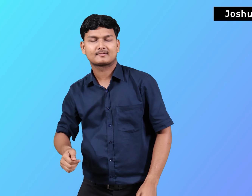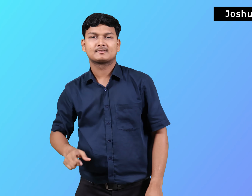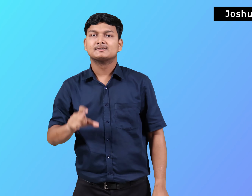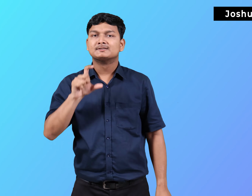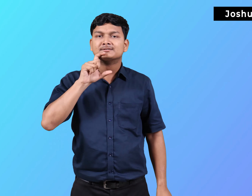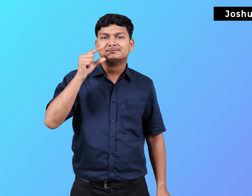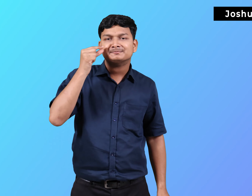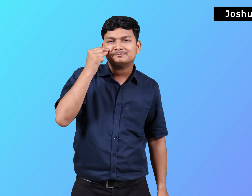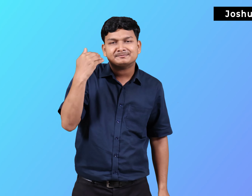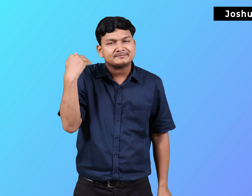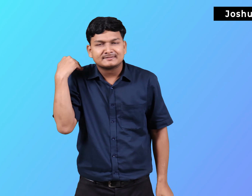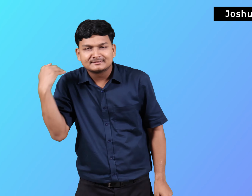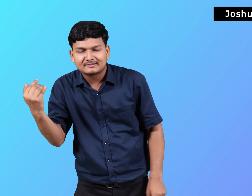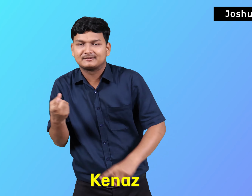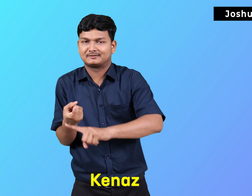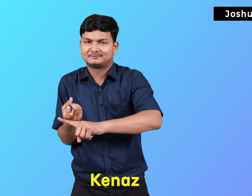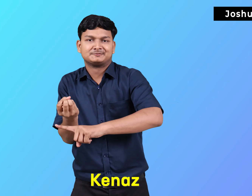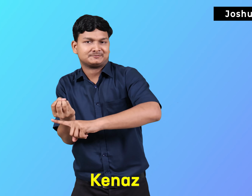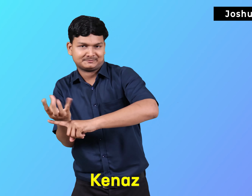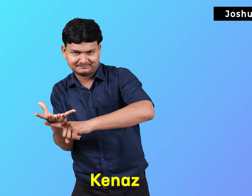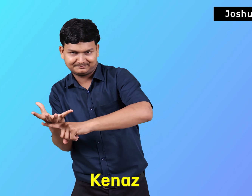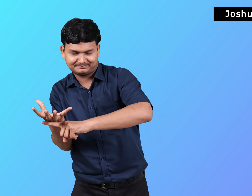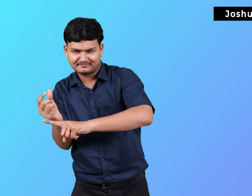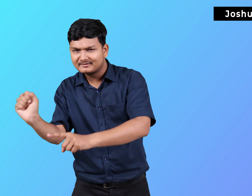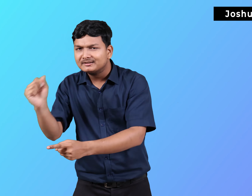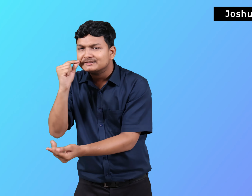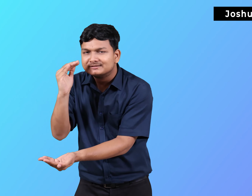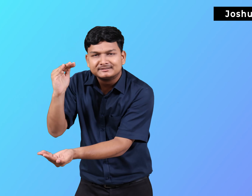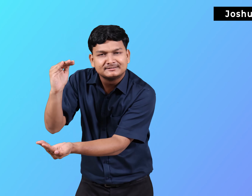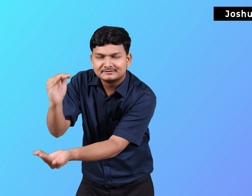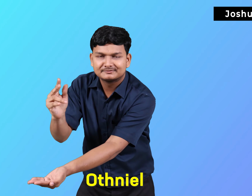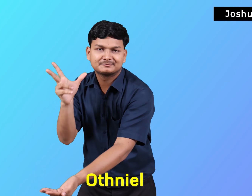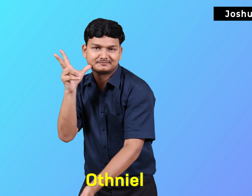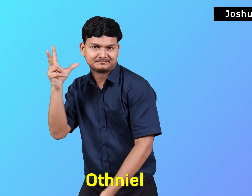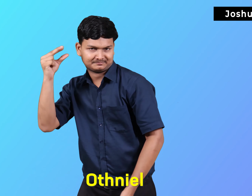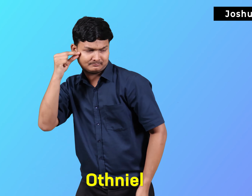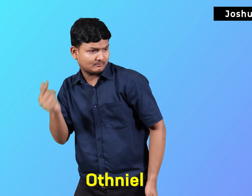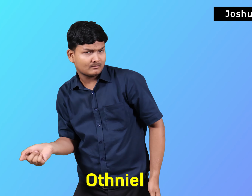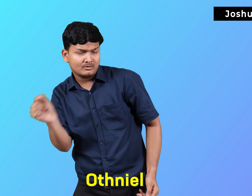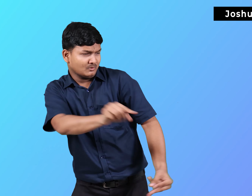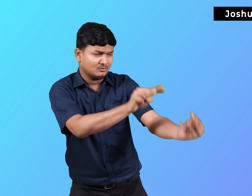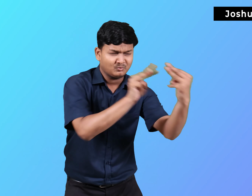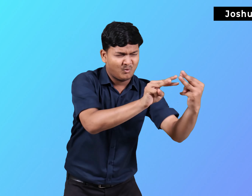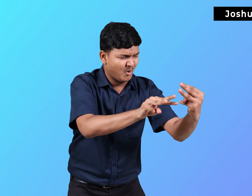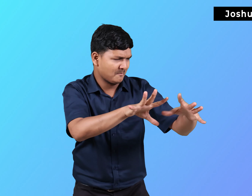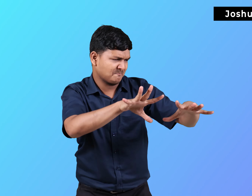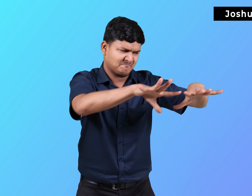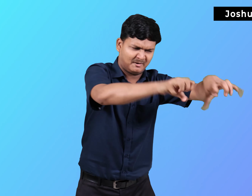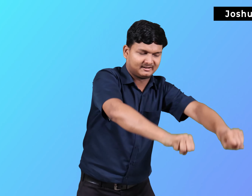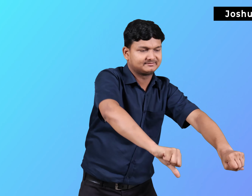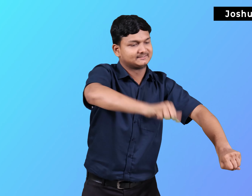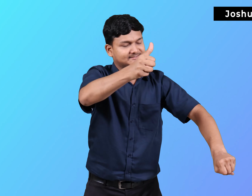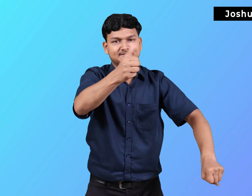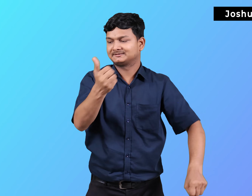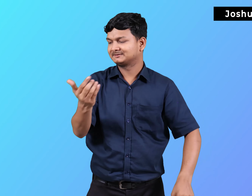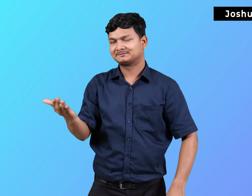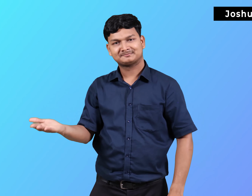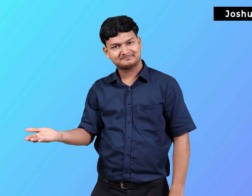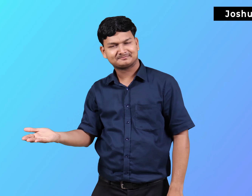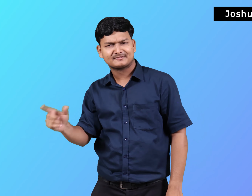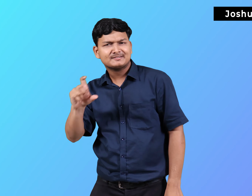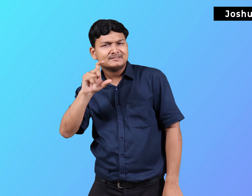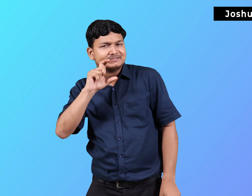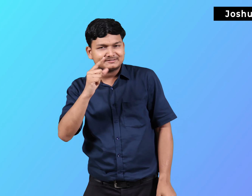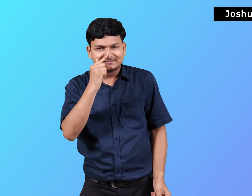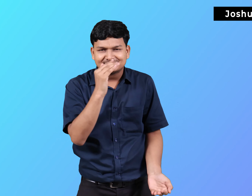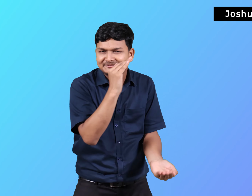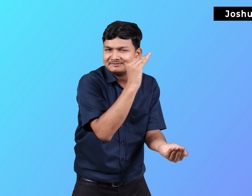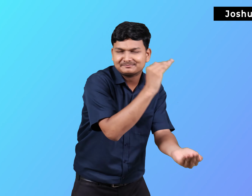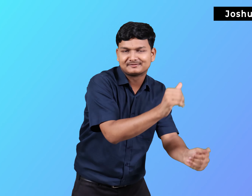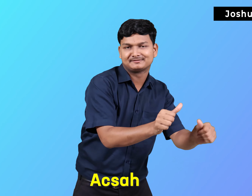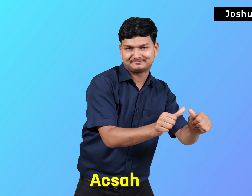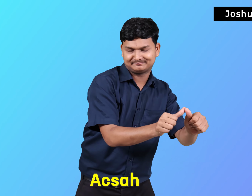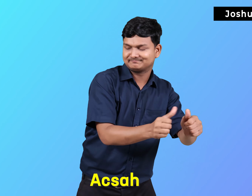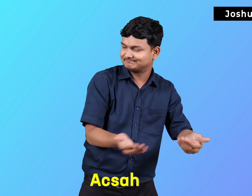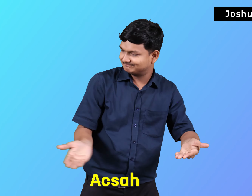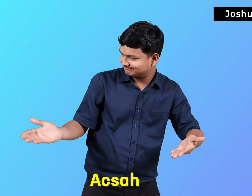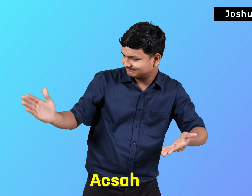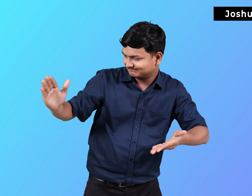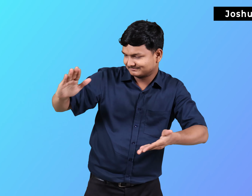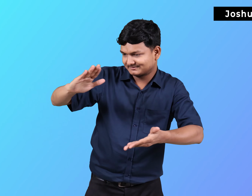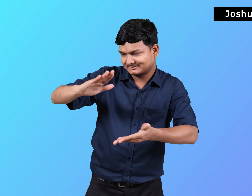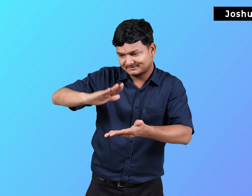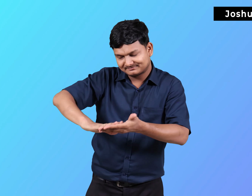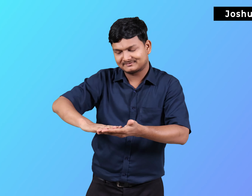Othniel, the son of Caleb’s brother Kenaz, defeated the city. So Caleb gave his daughter Acsah to Othniel as his wife.